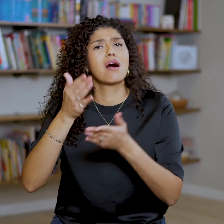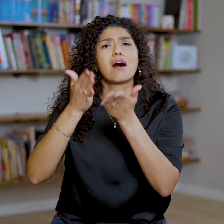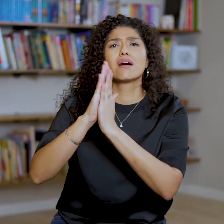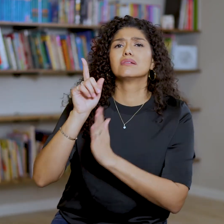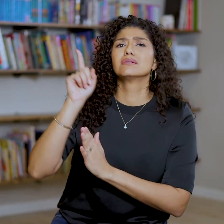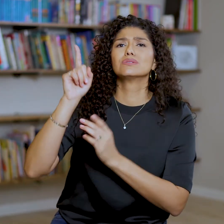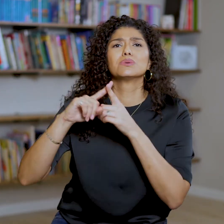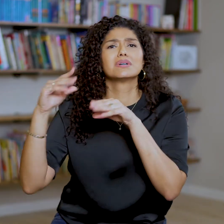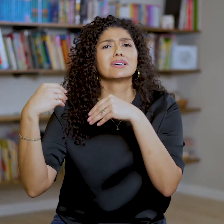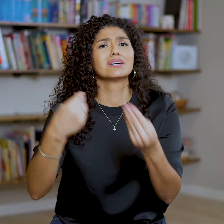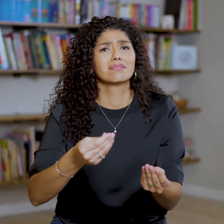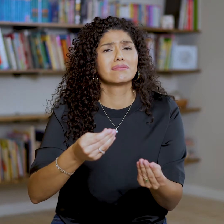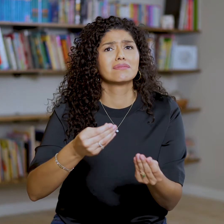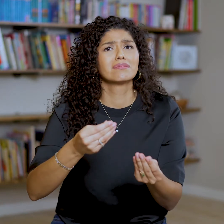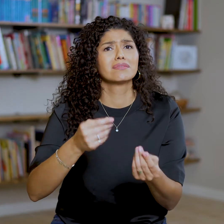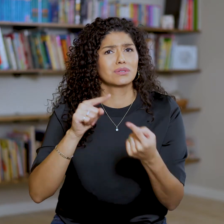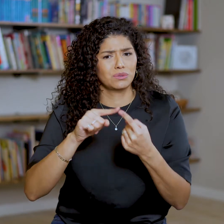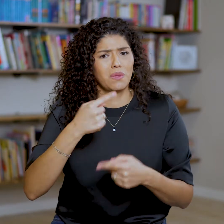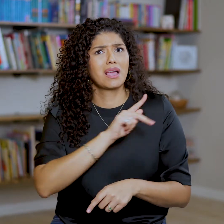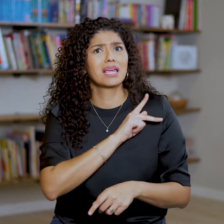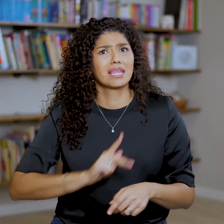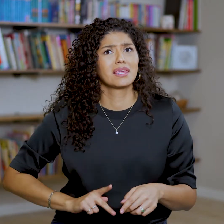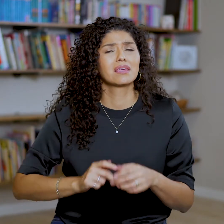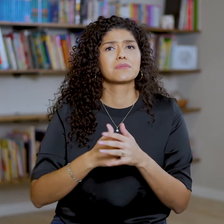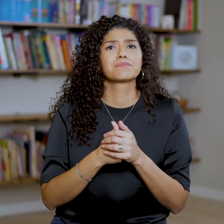and asks God to give them to the king.